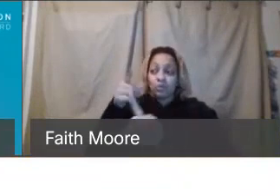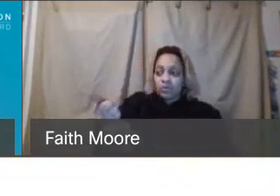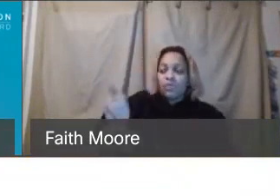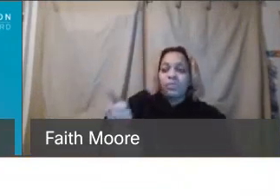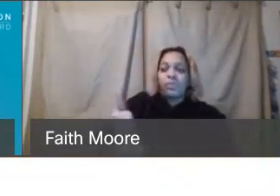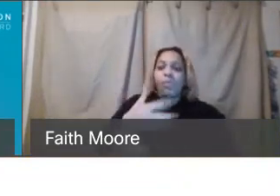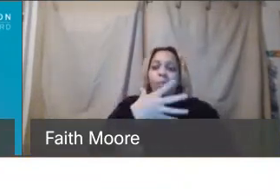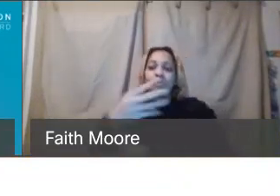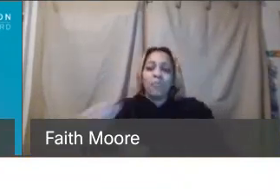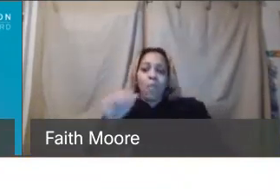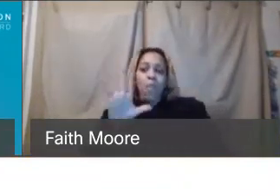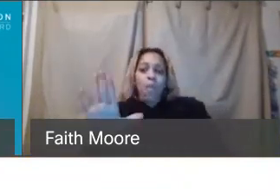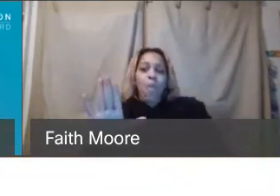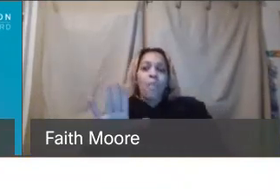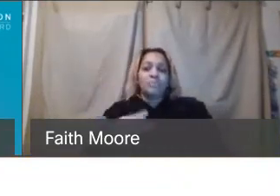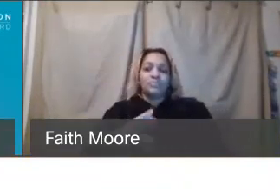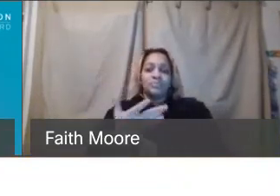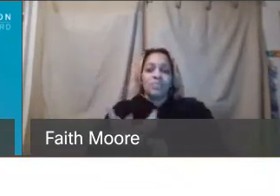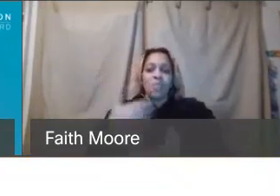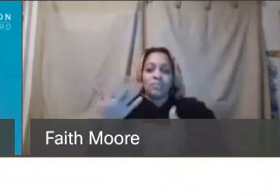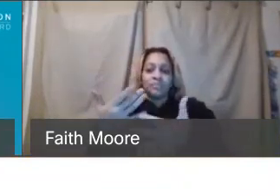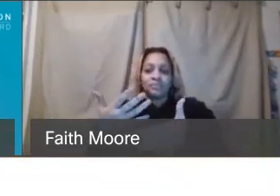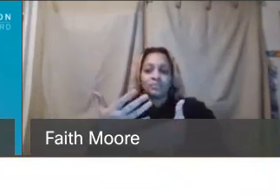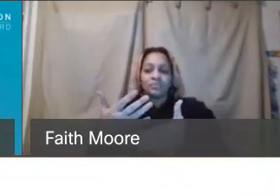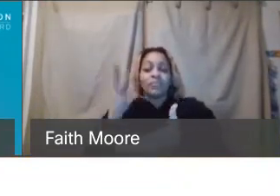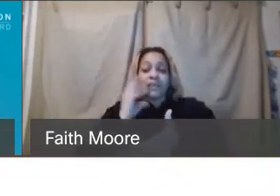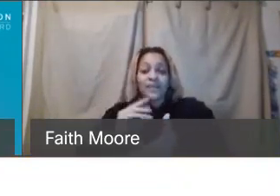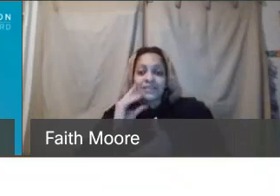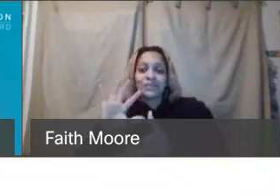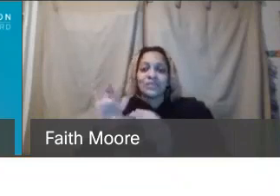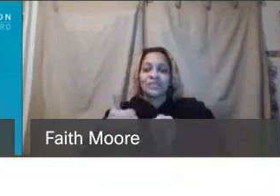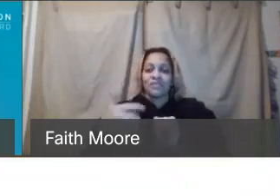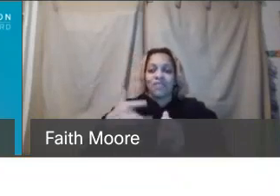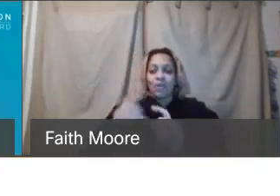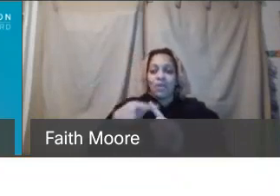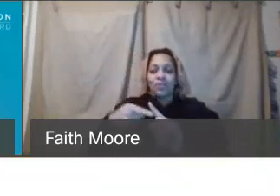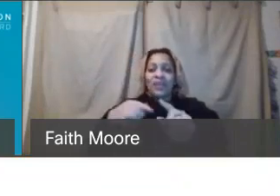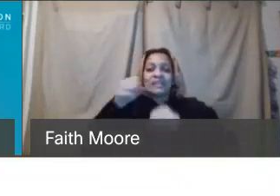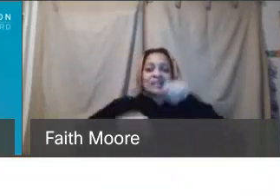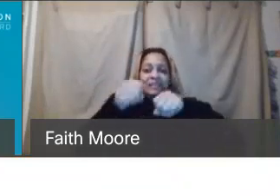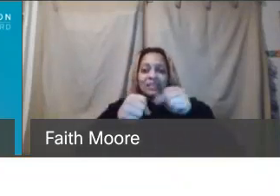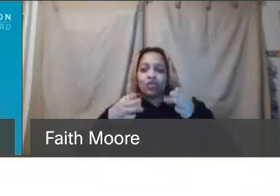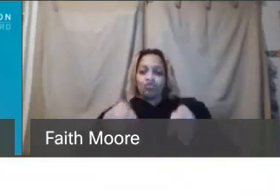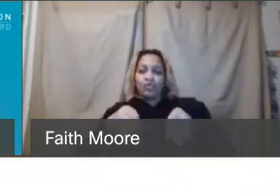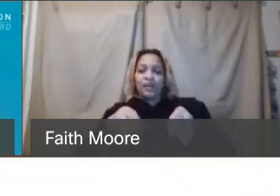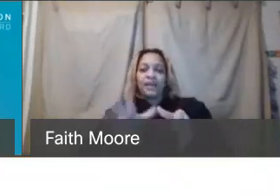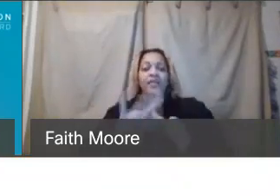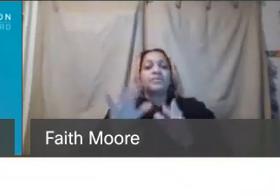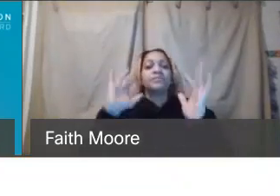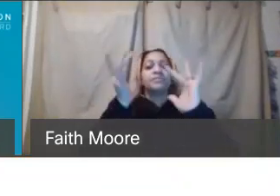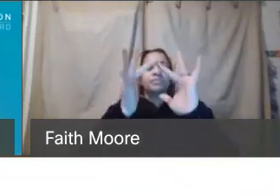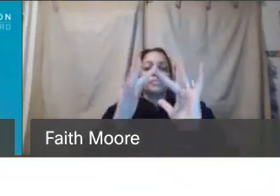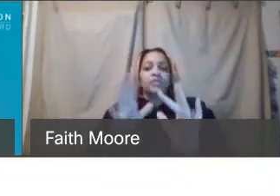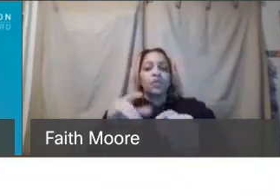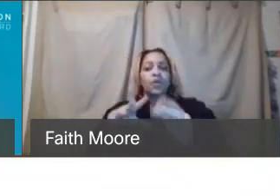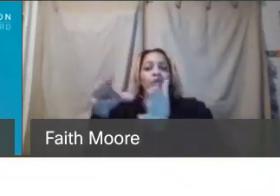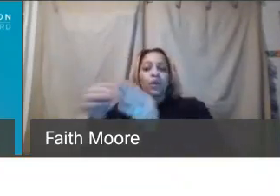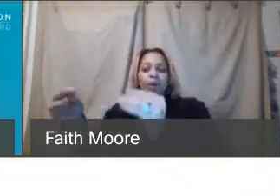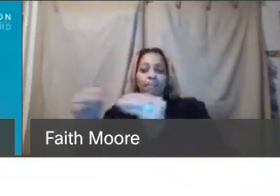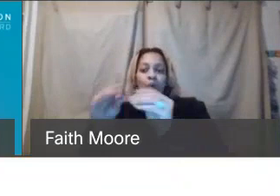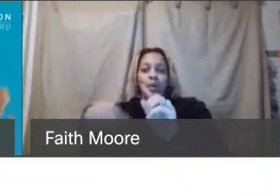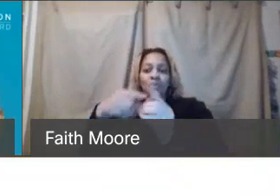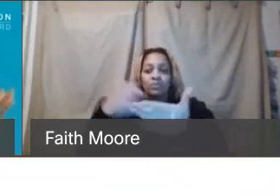Propensity to about and how you feel about the cycle track and learn more and there you at the website, you can also learn more about the, the project. So.